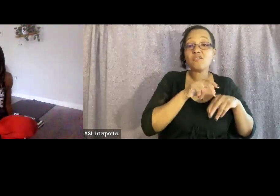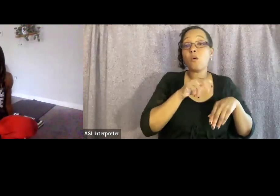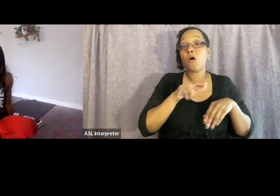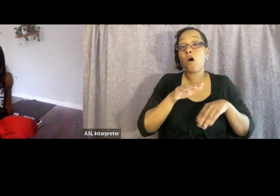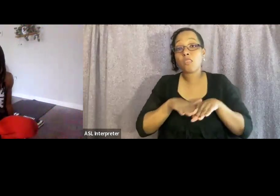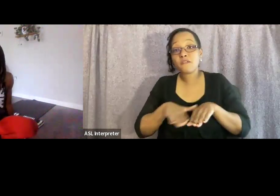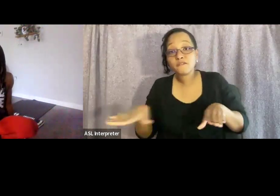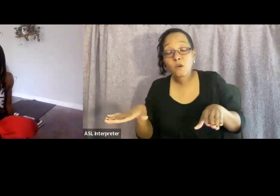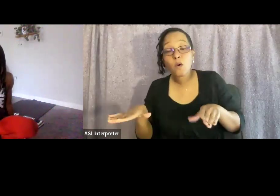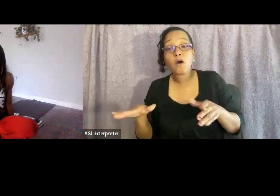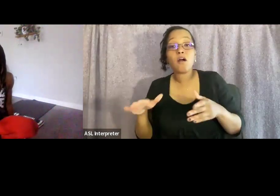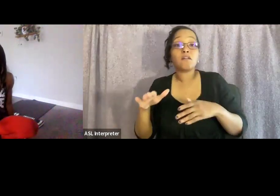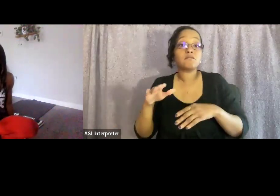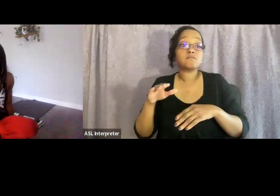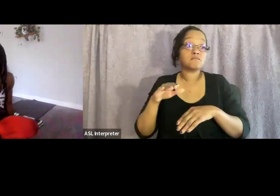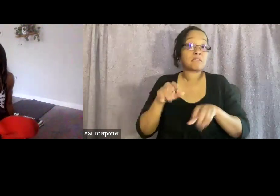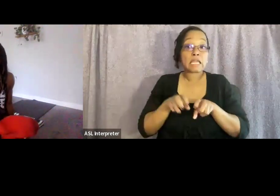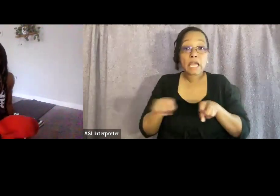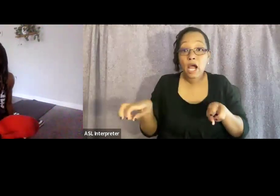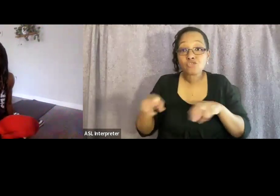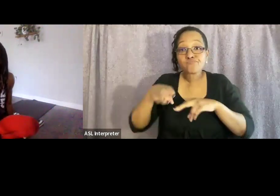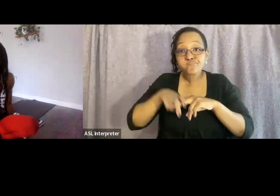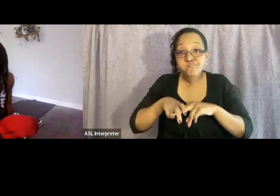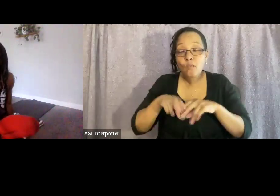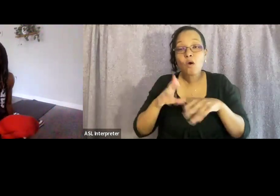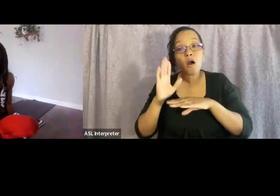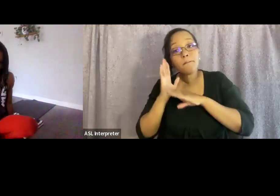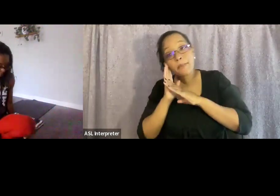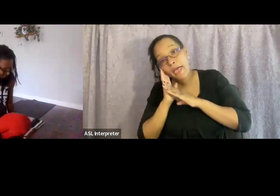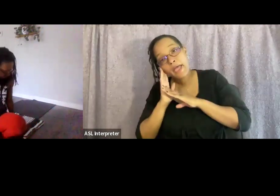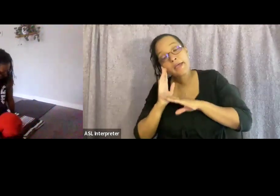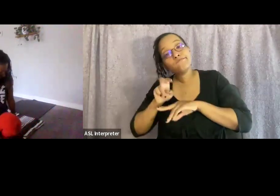or in a bed, or even lie down on your back.